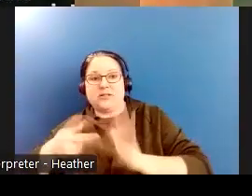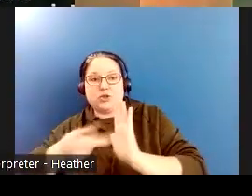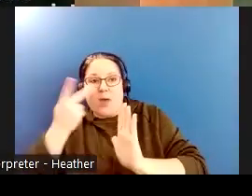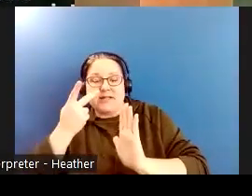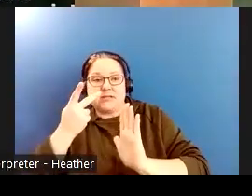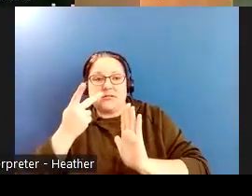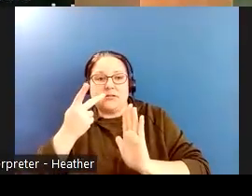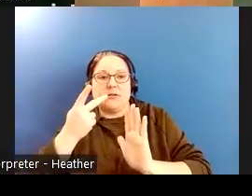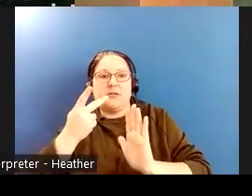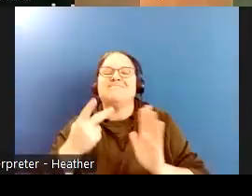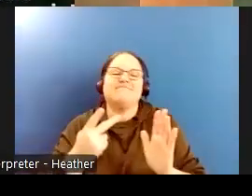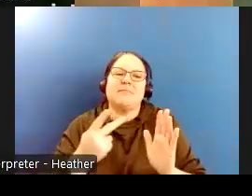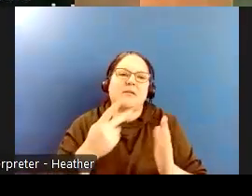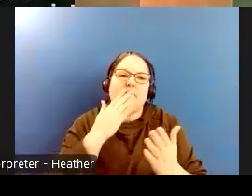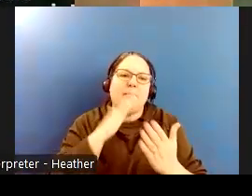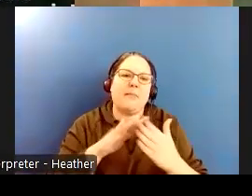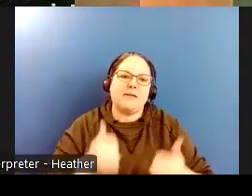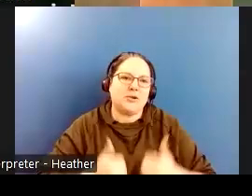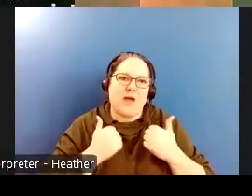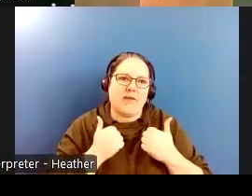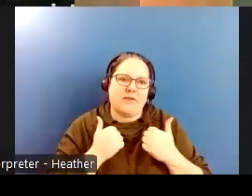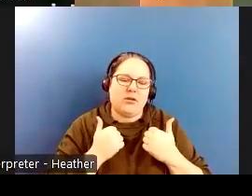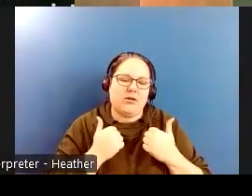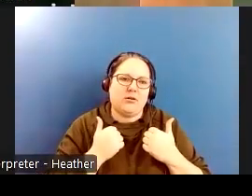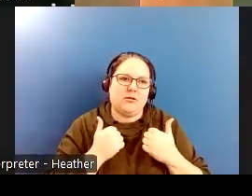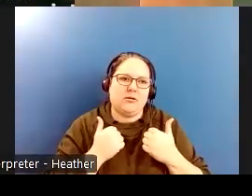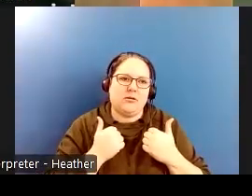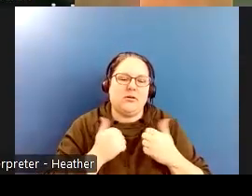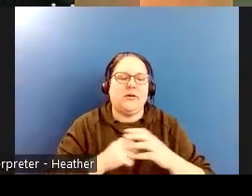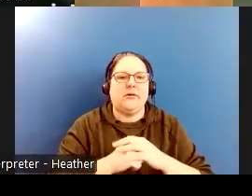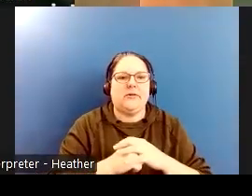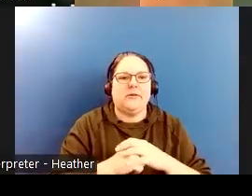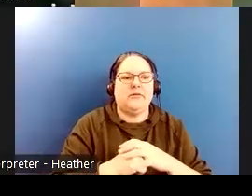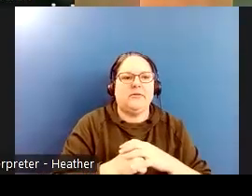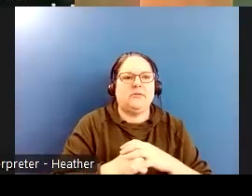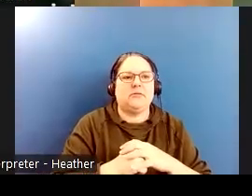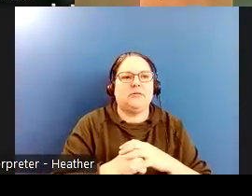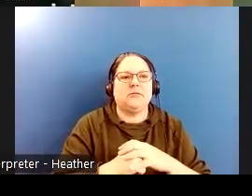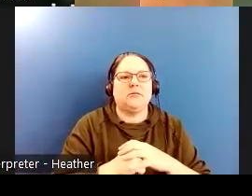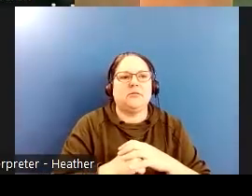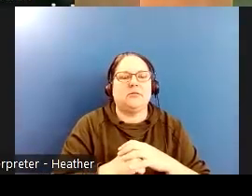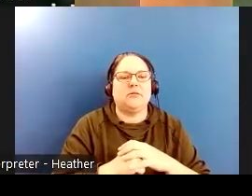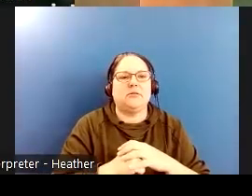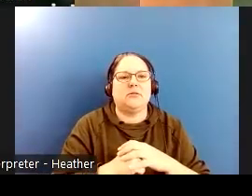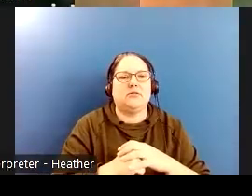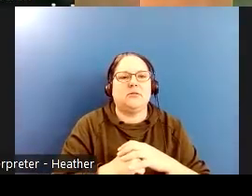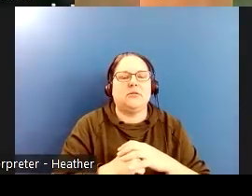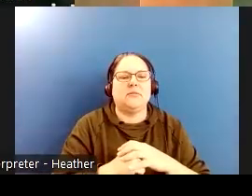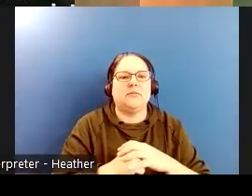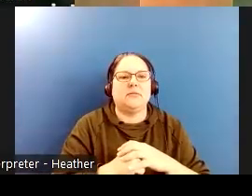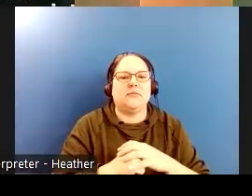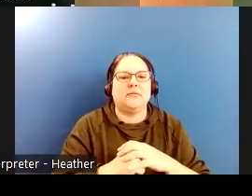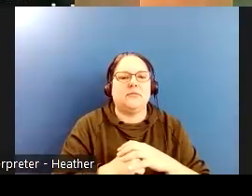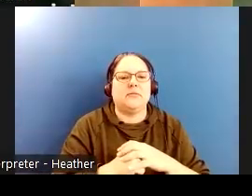to have poor survival. Okay. And that's actually um shown in sorry I got these mixed up. Um yeah,